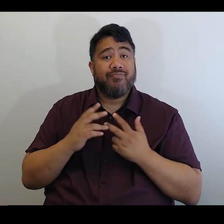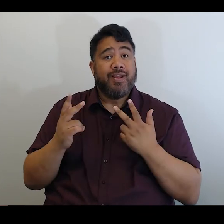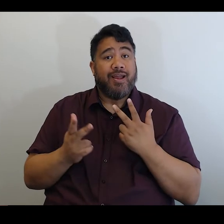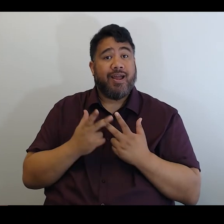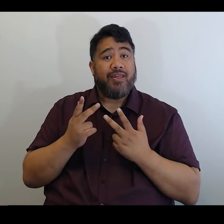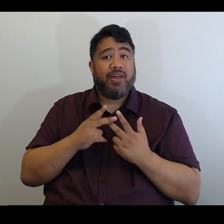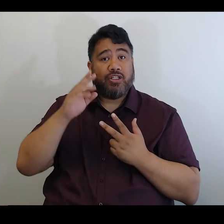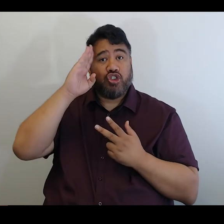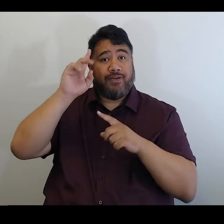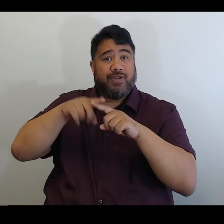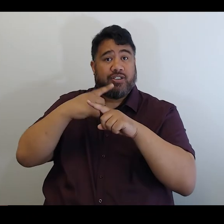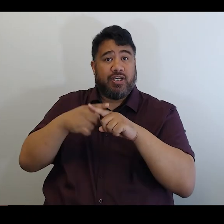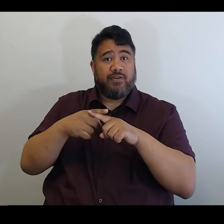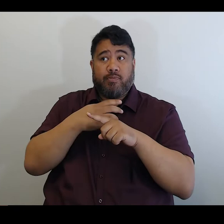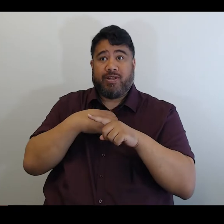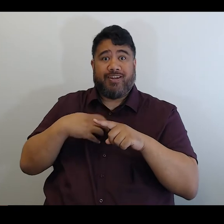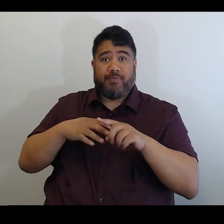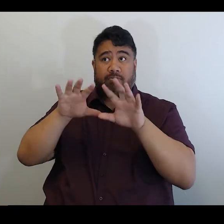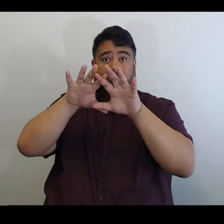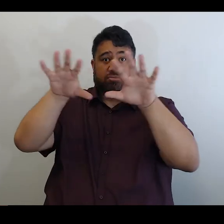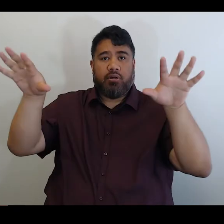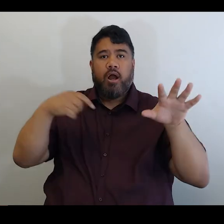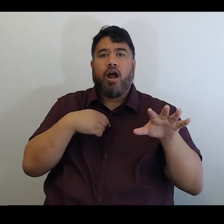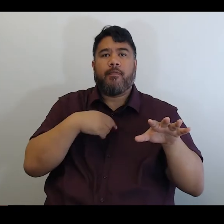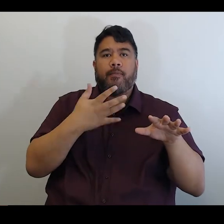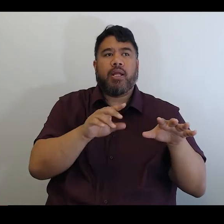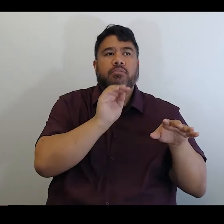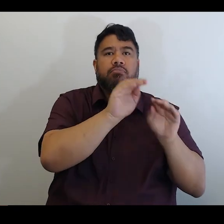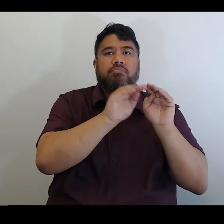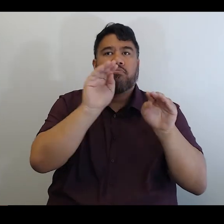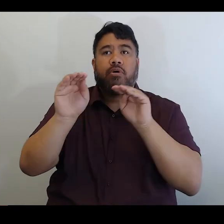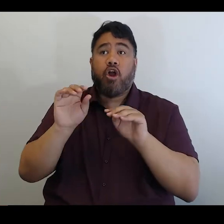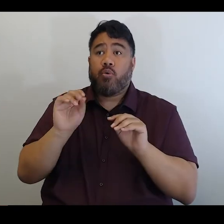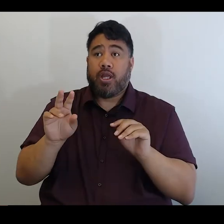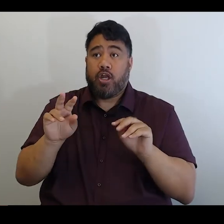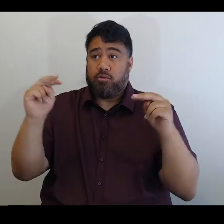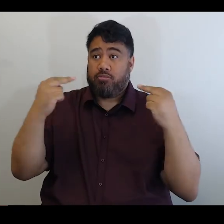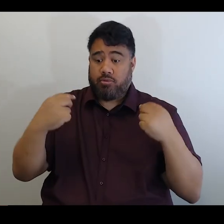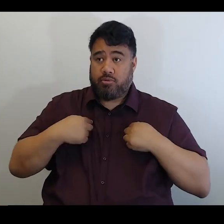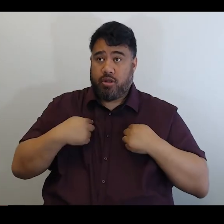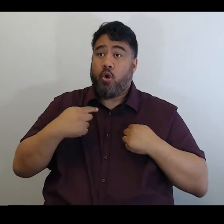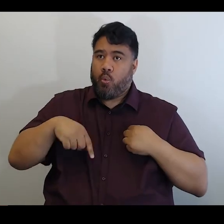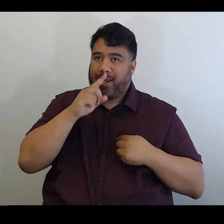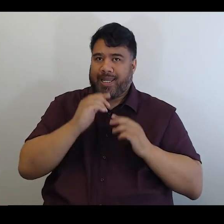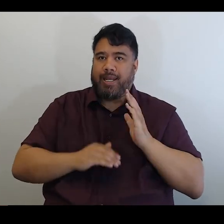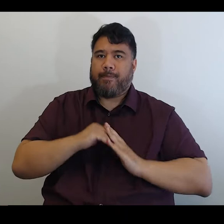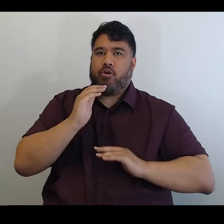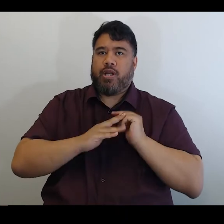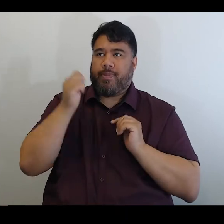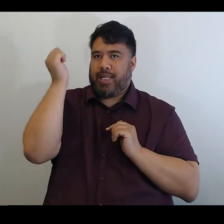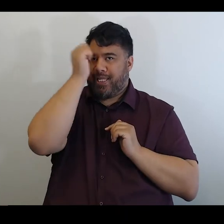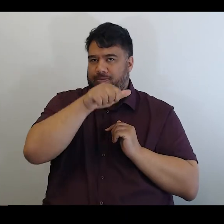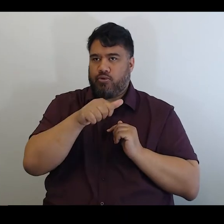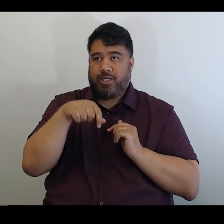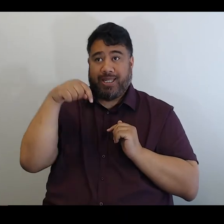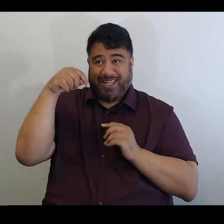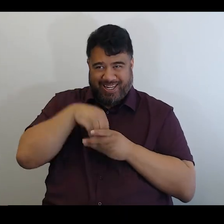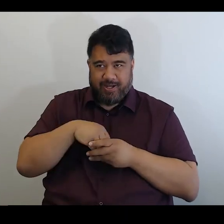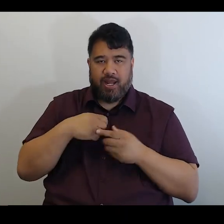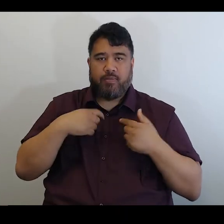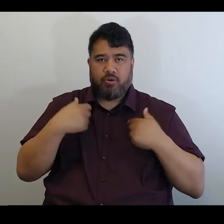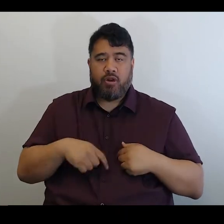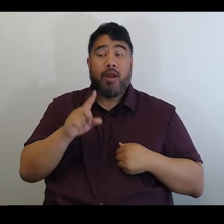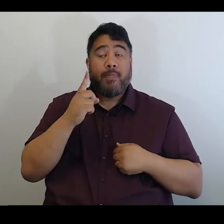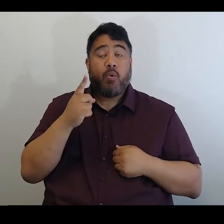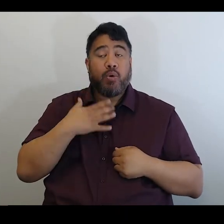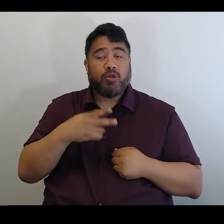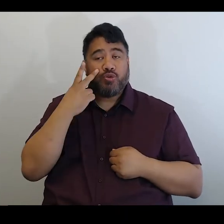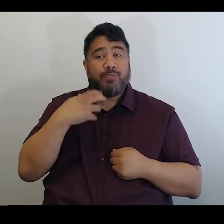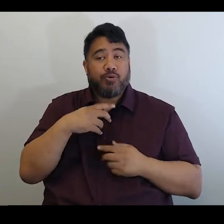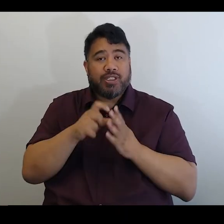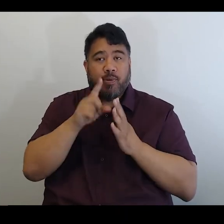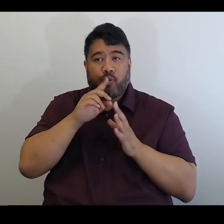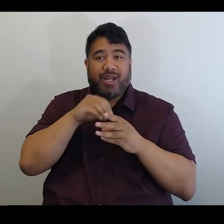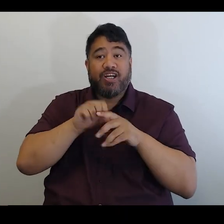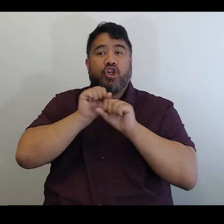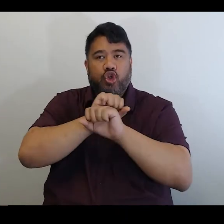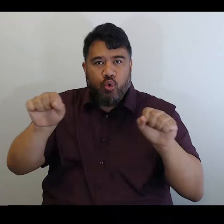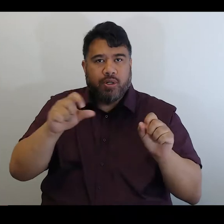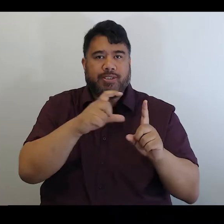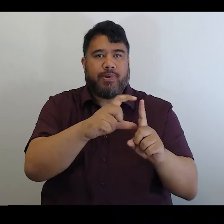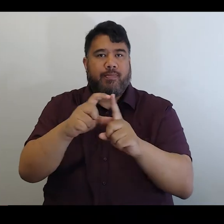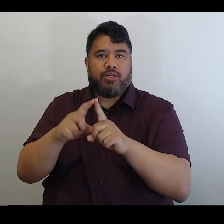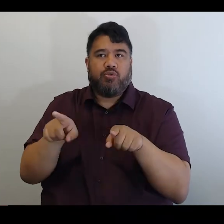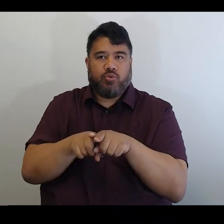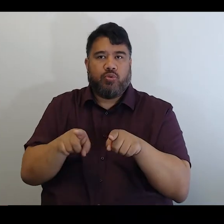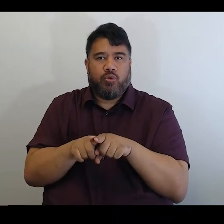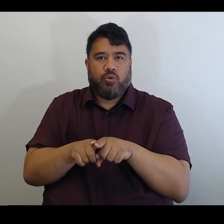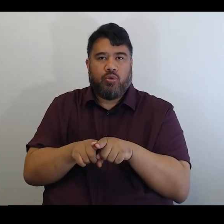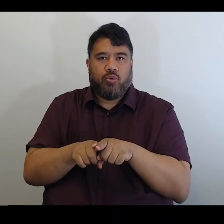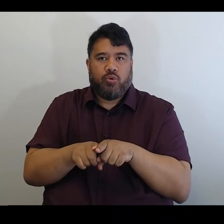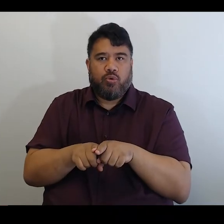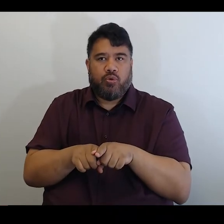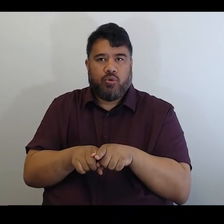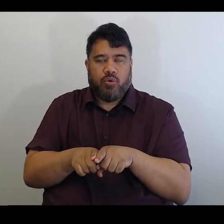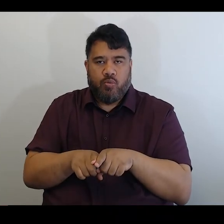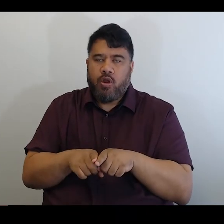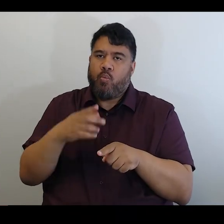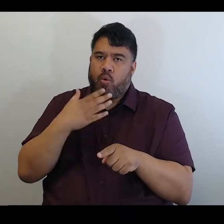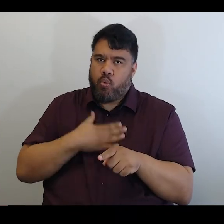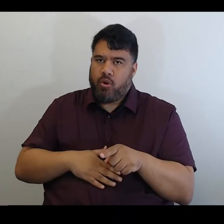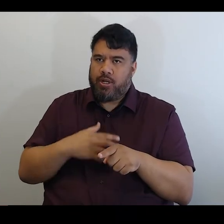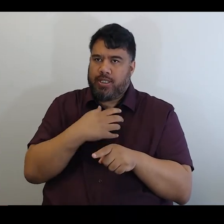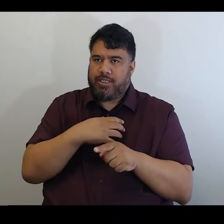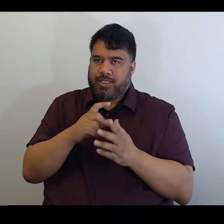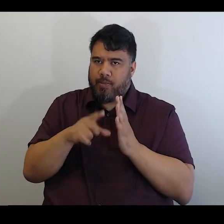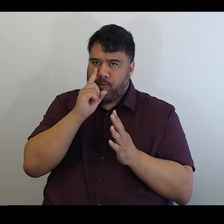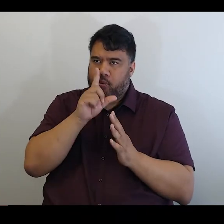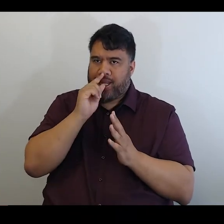government is, you know Whaikaha is one place to build that workforce expertise, but actually we want to build that expertise right across government. And we want to make the experience of working inside central government, much, much better for disabled people